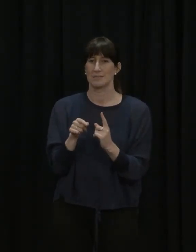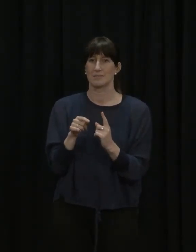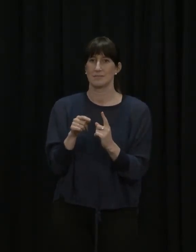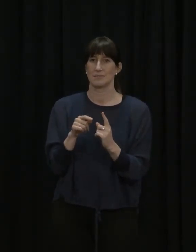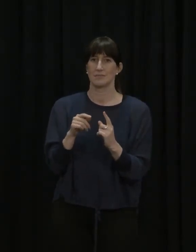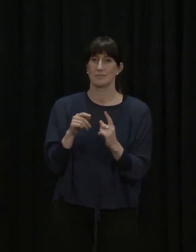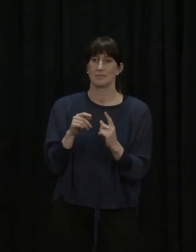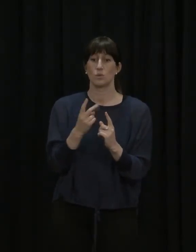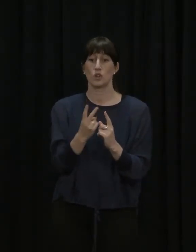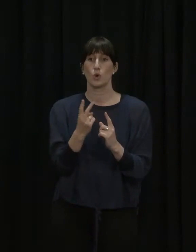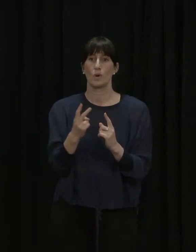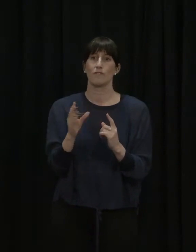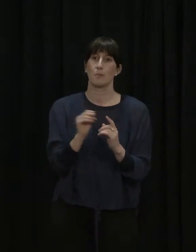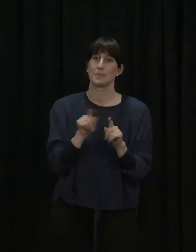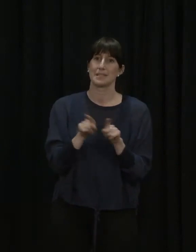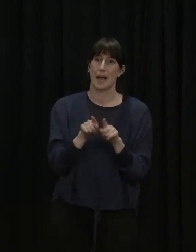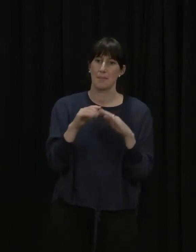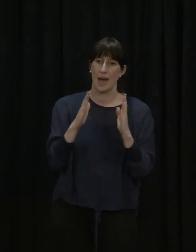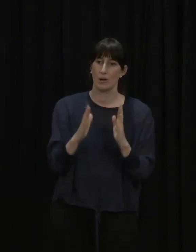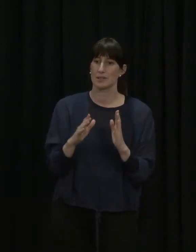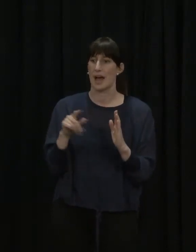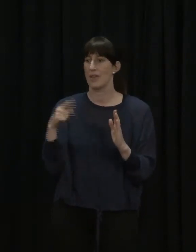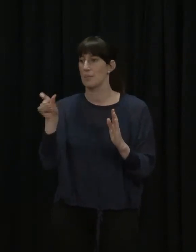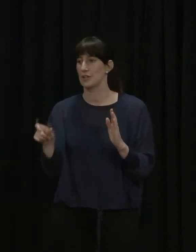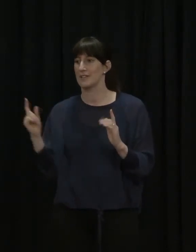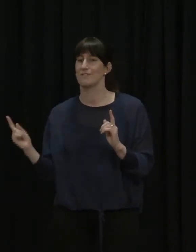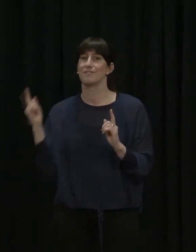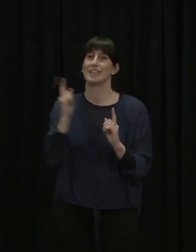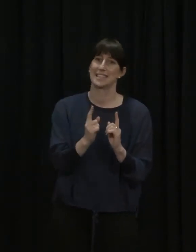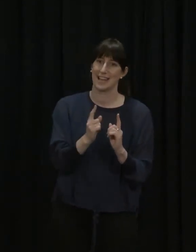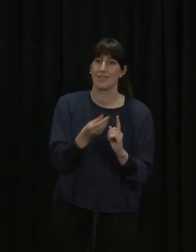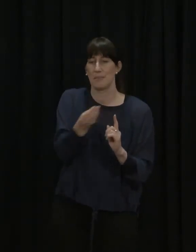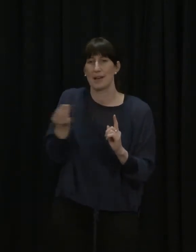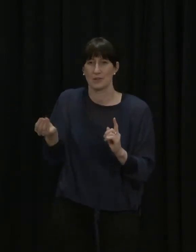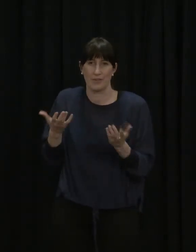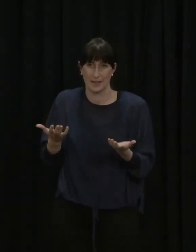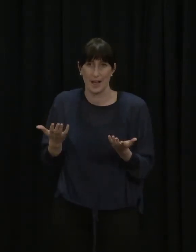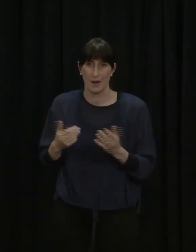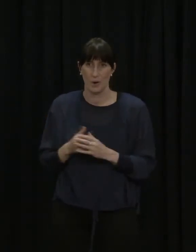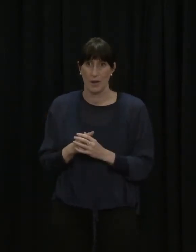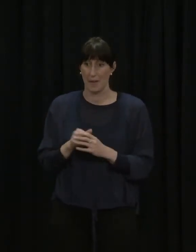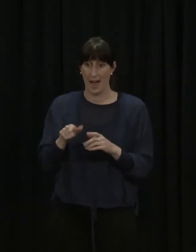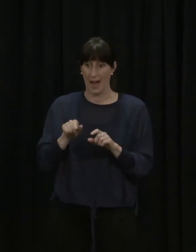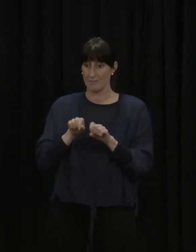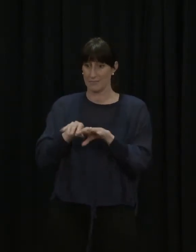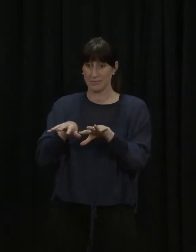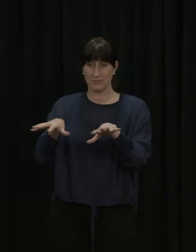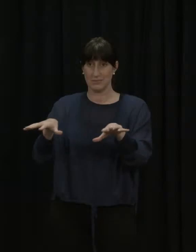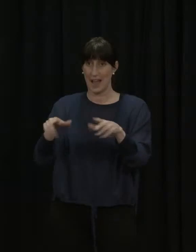The epidemic logical link was to Auckland and the other three cases, one was a household contact and two others were